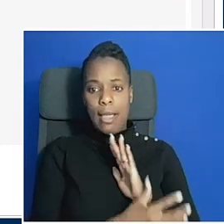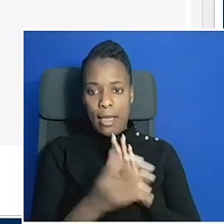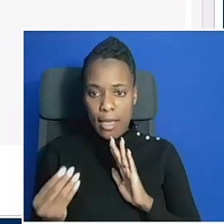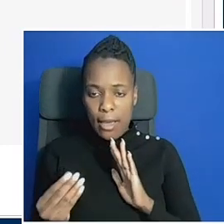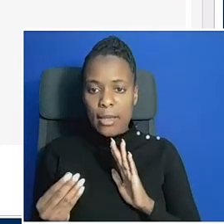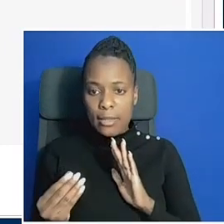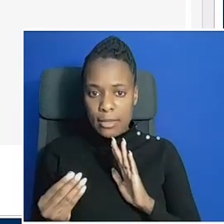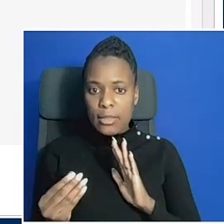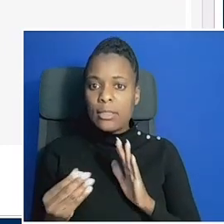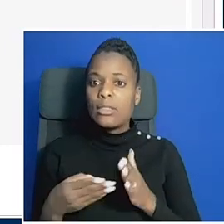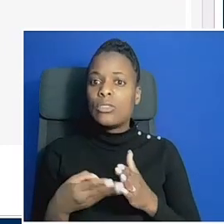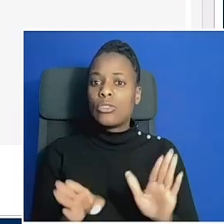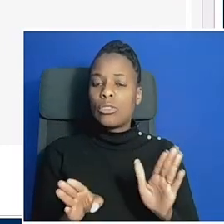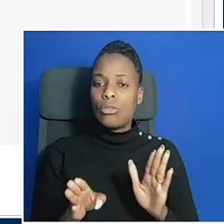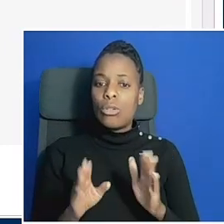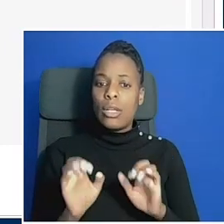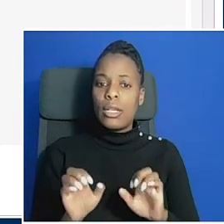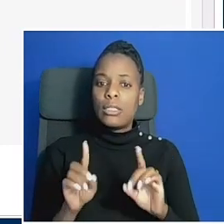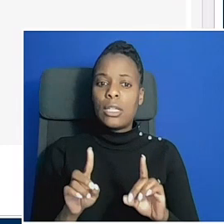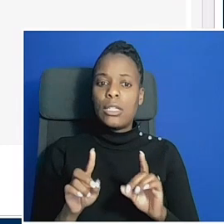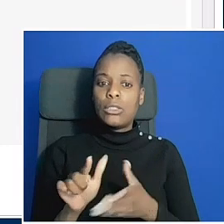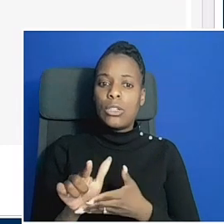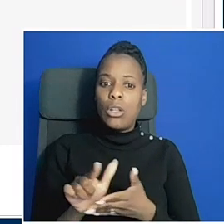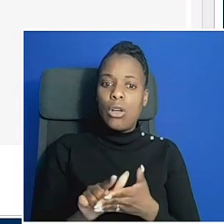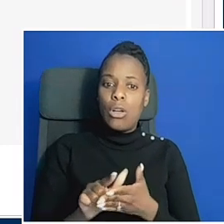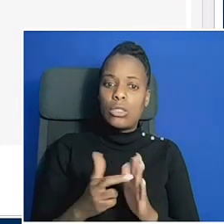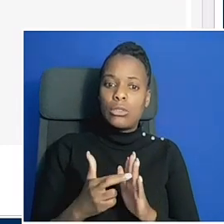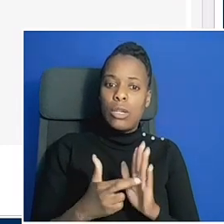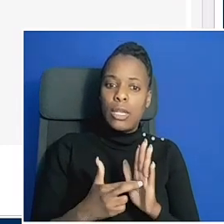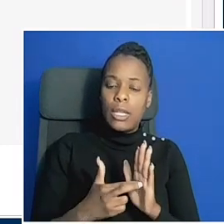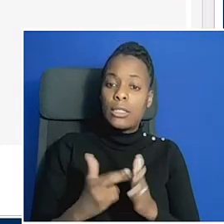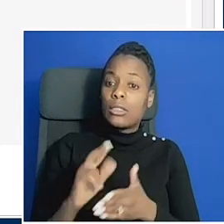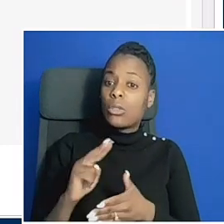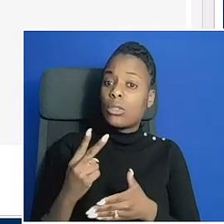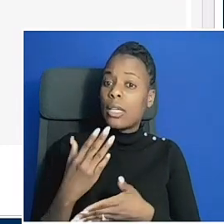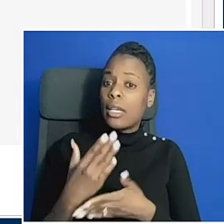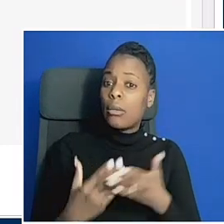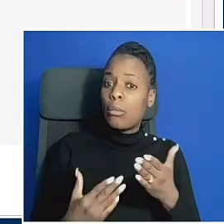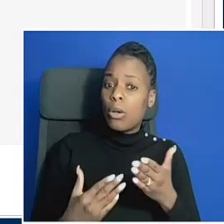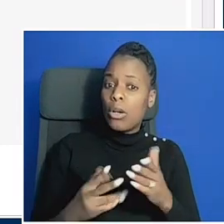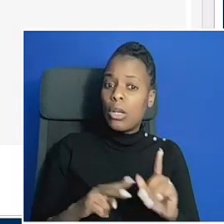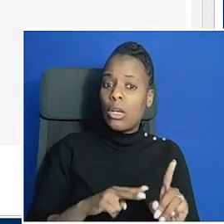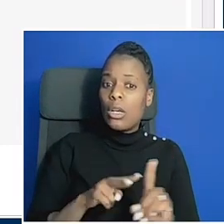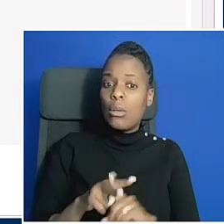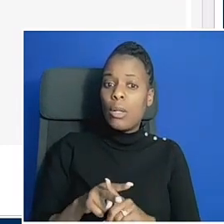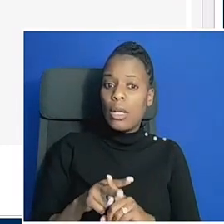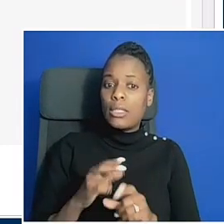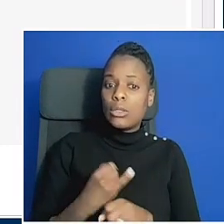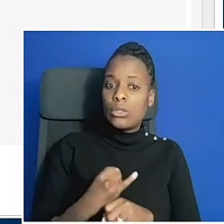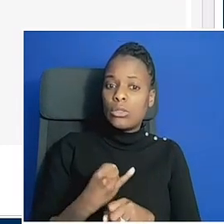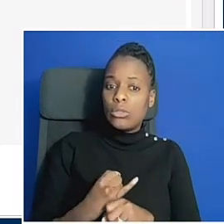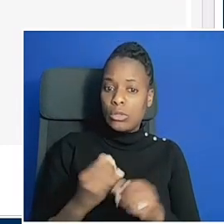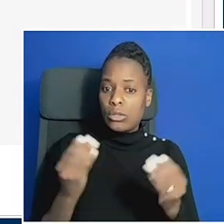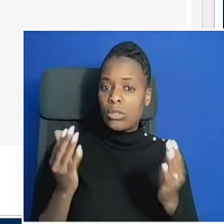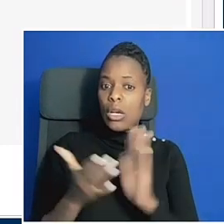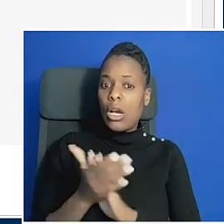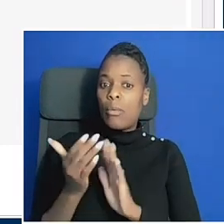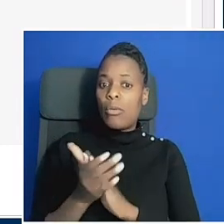regulations. So my understanding is that the second part of that statement applies to institutions operating under a reciprocity agreement. Twice, Greg has said that that's not what